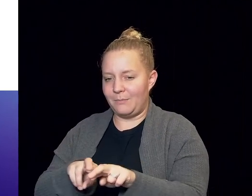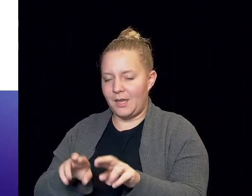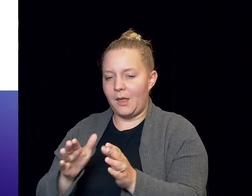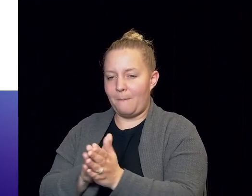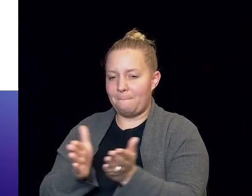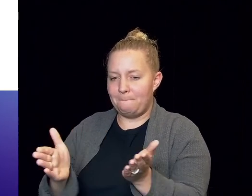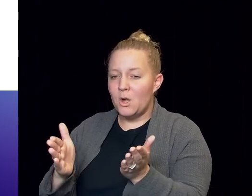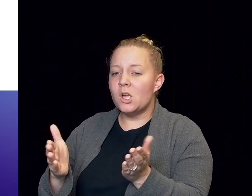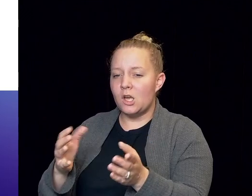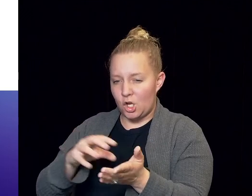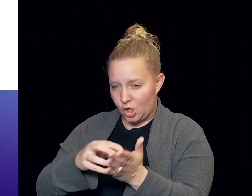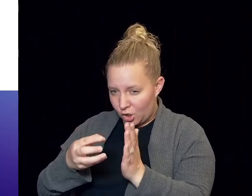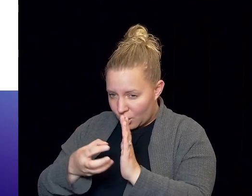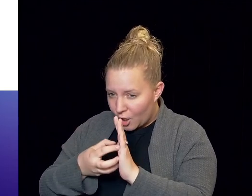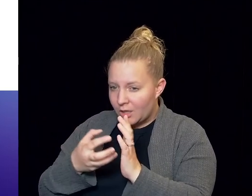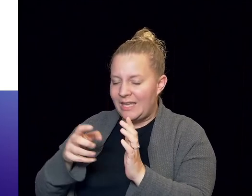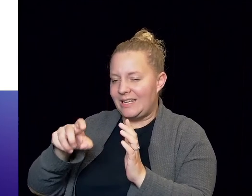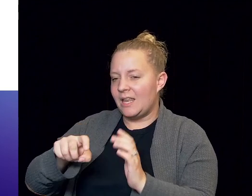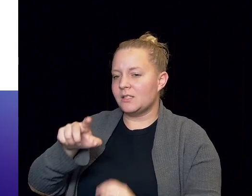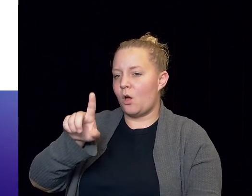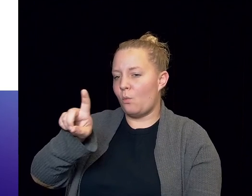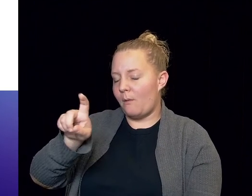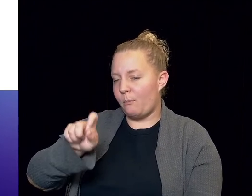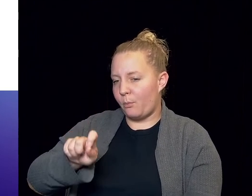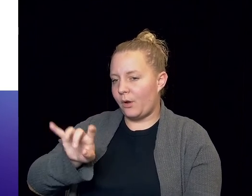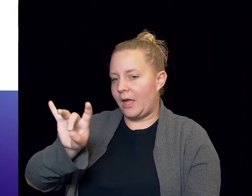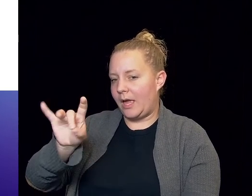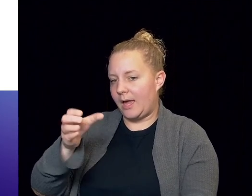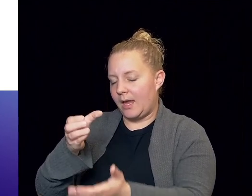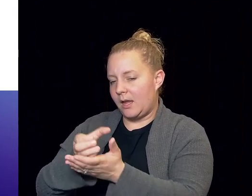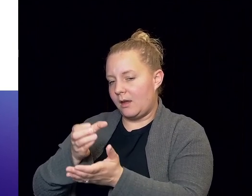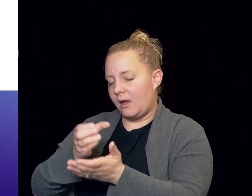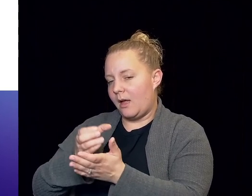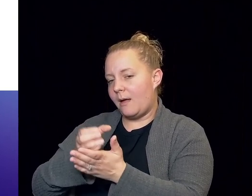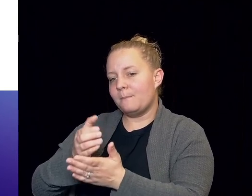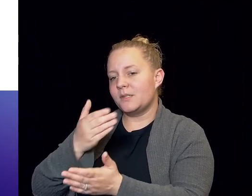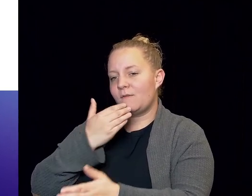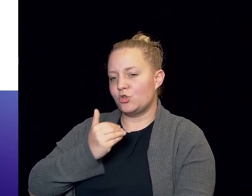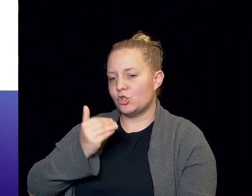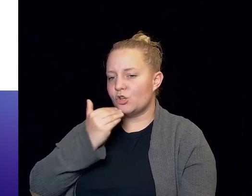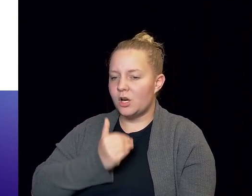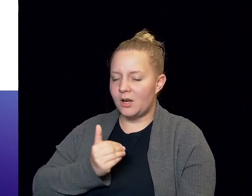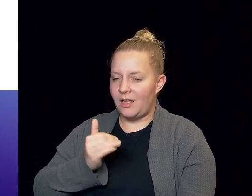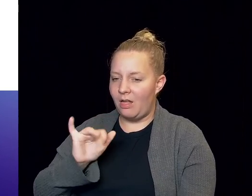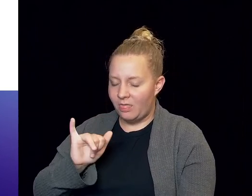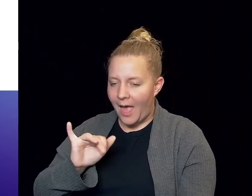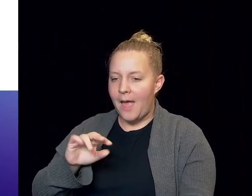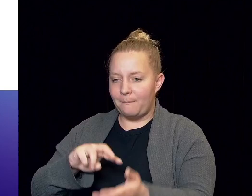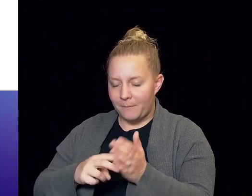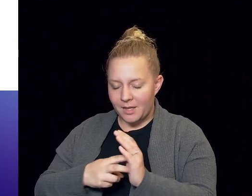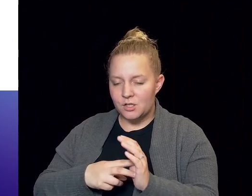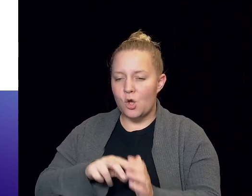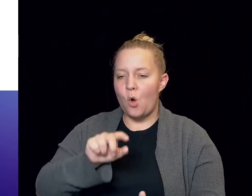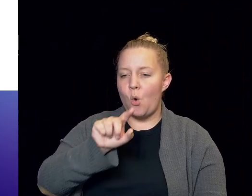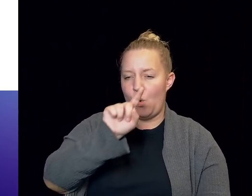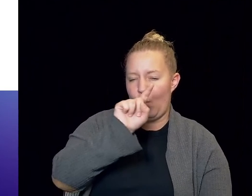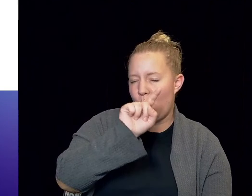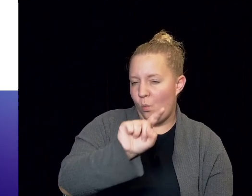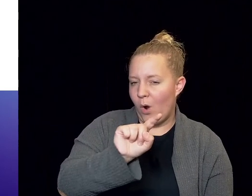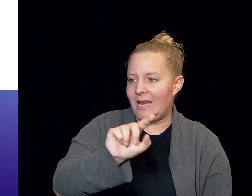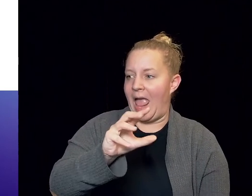What is that fraction equivalency? So, 1.8 or that is one and eight tenths. So, how we write